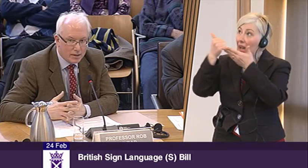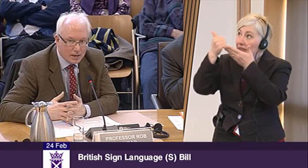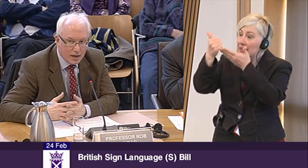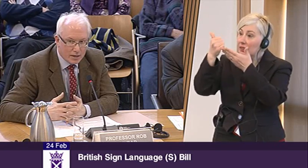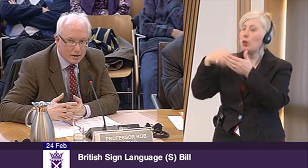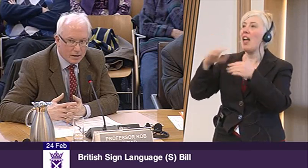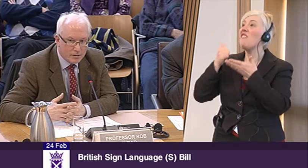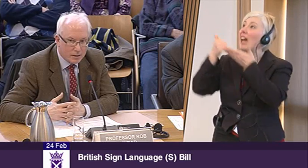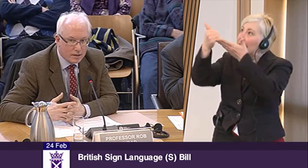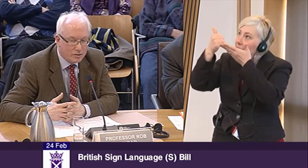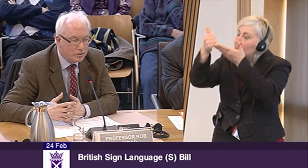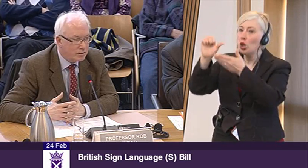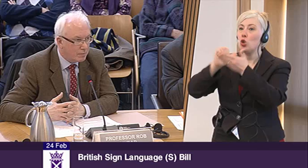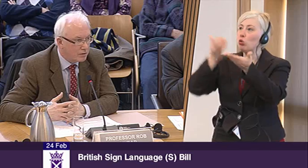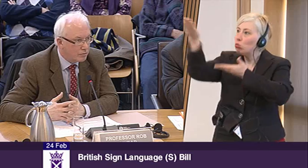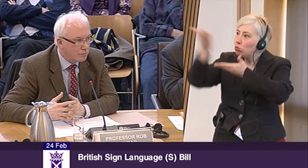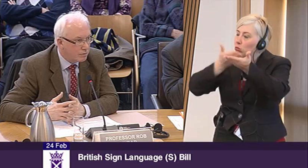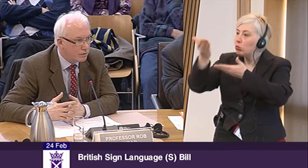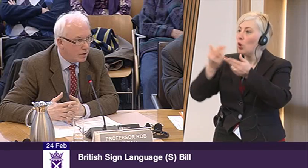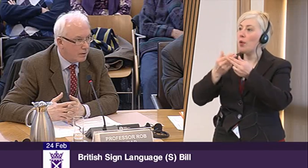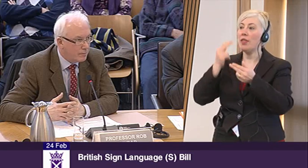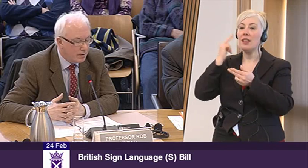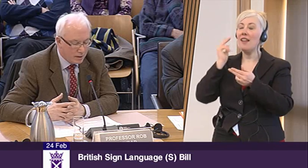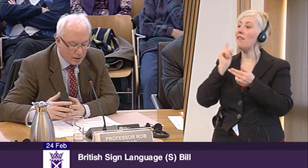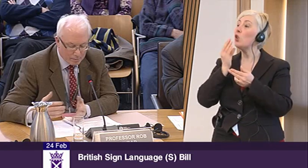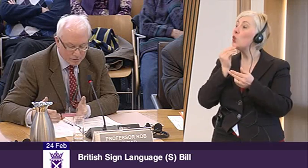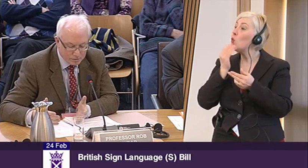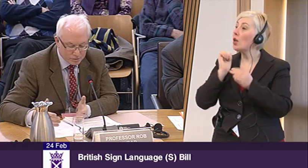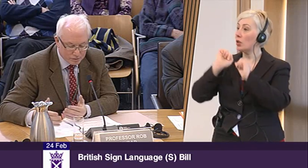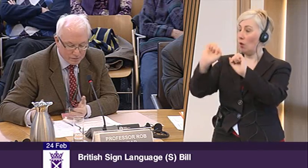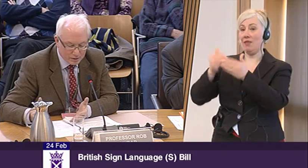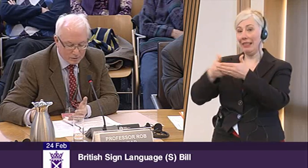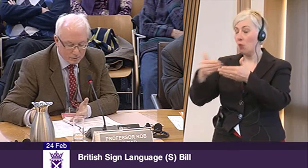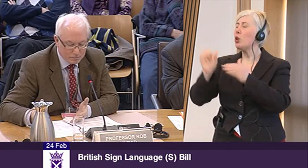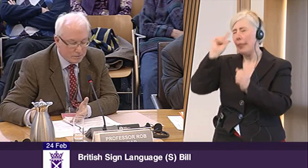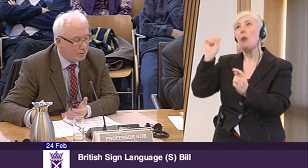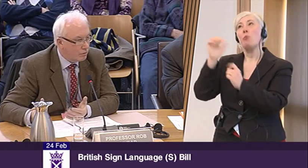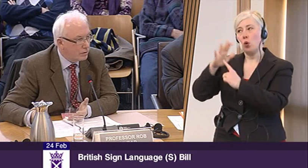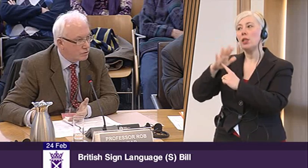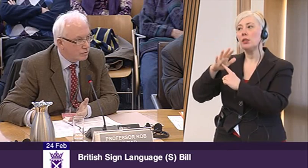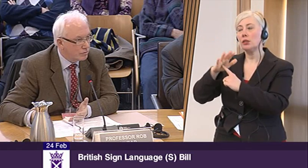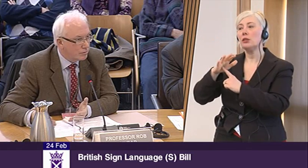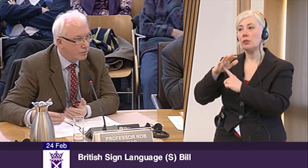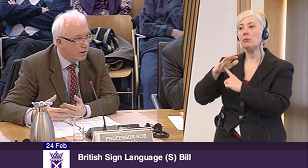consult users of the language. It is good to seek such advice, but there should be longer-lasting